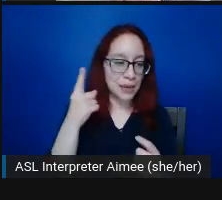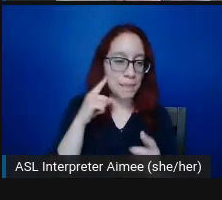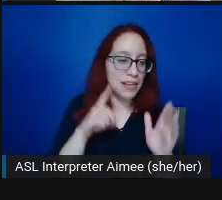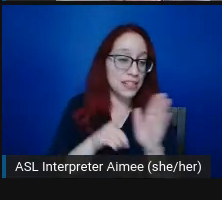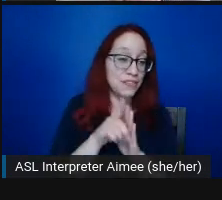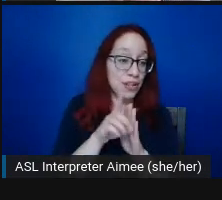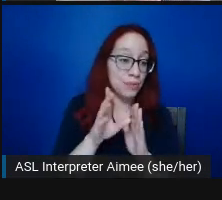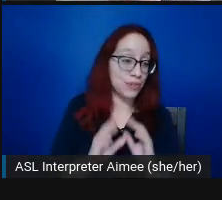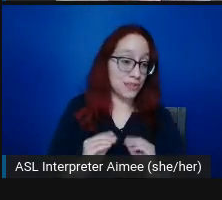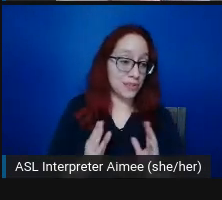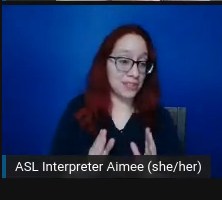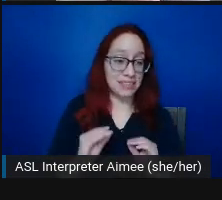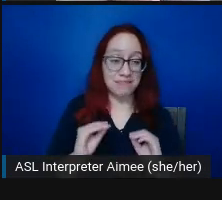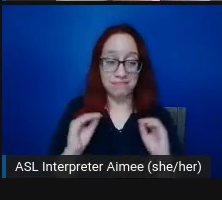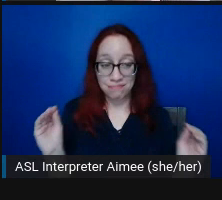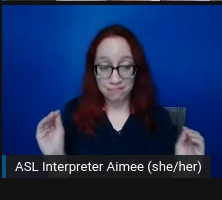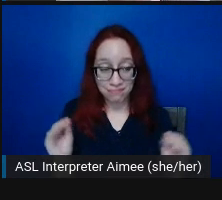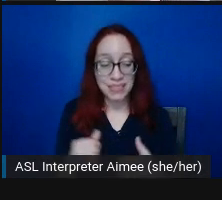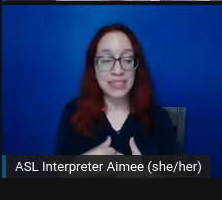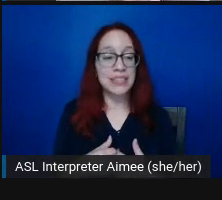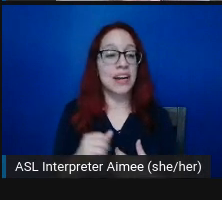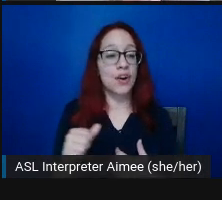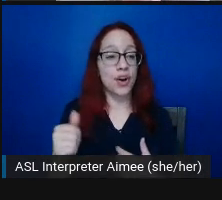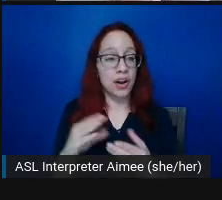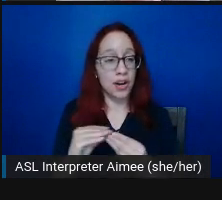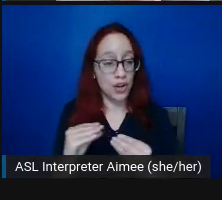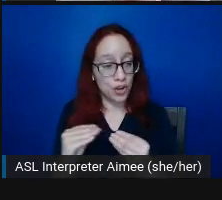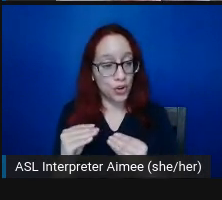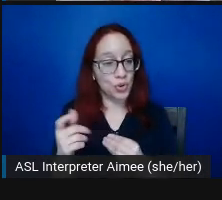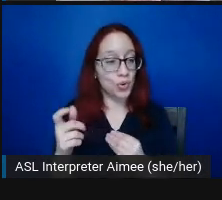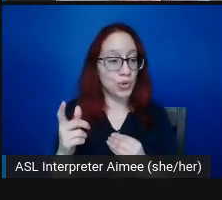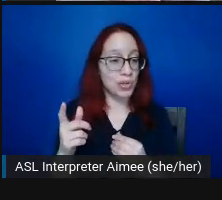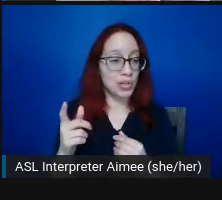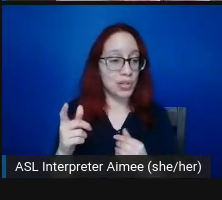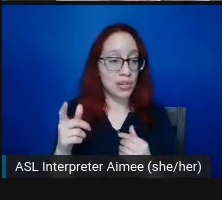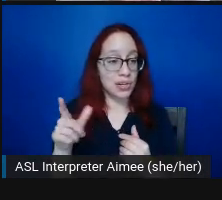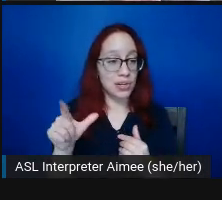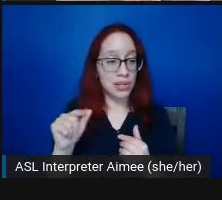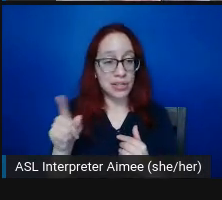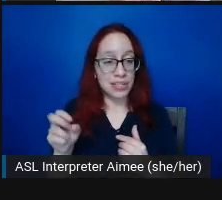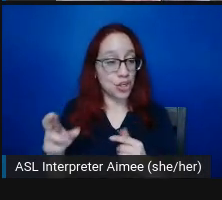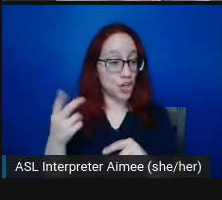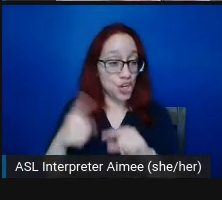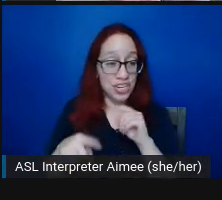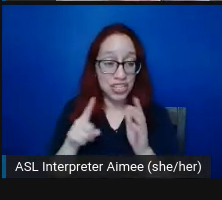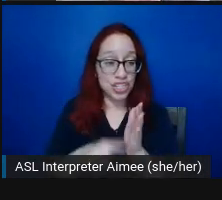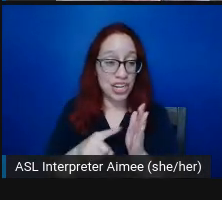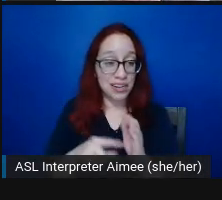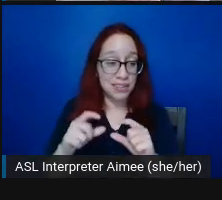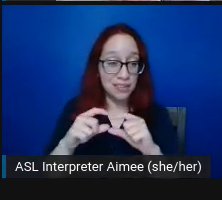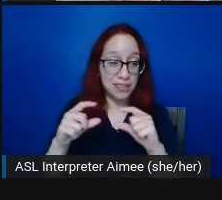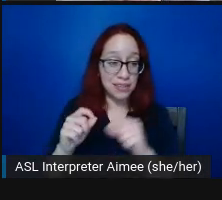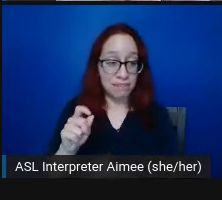If you remember other story in which he could not track a mandatory checkbox, this situation happened